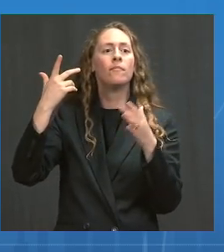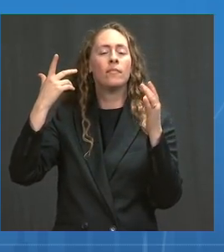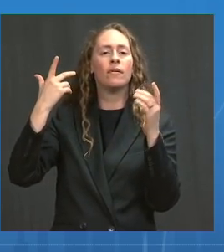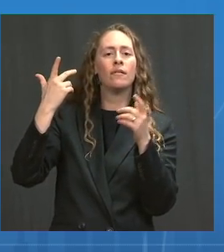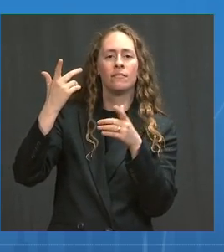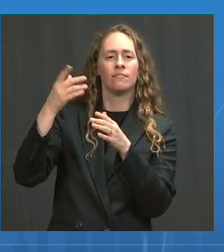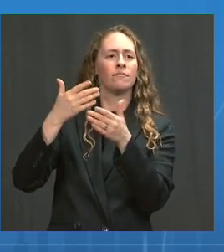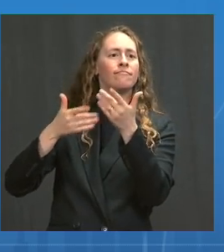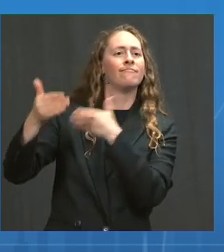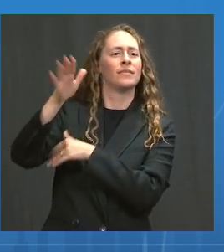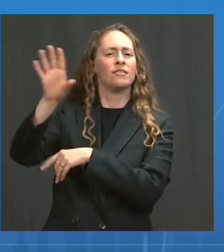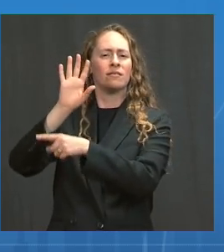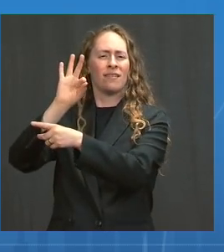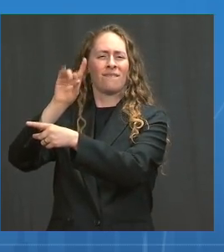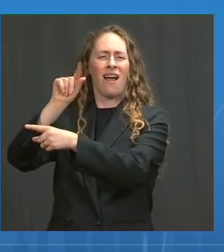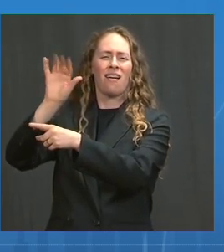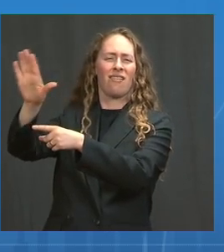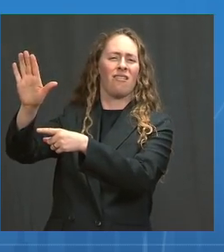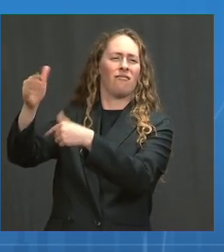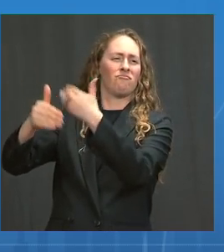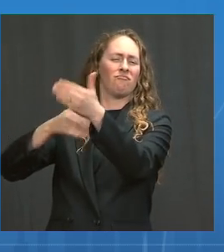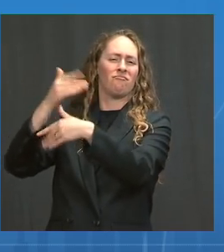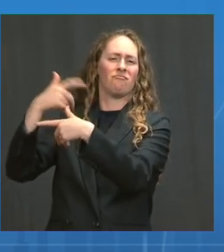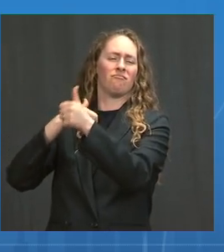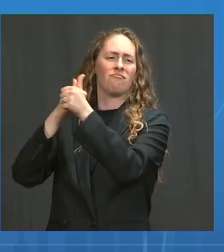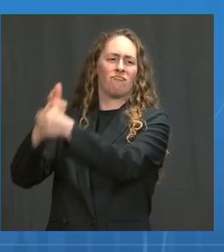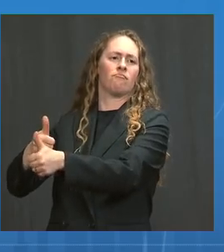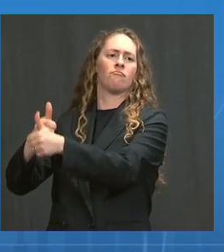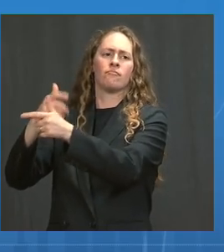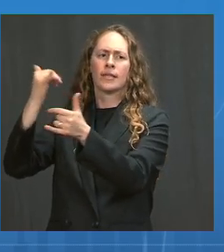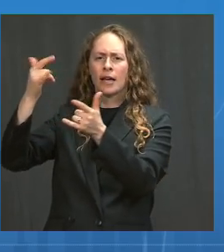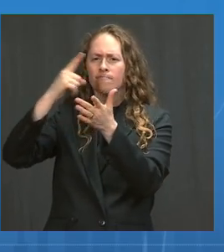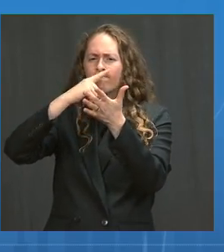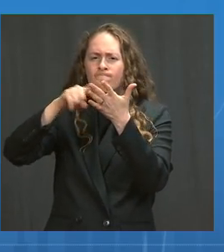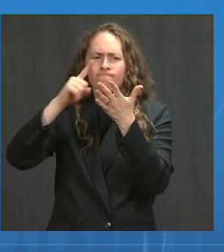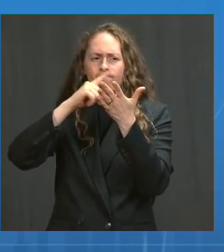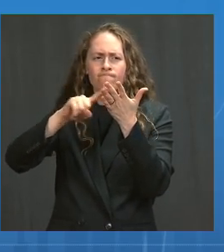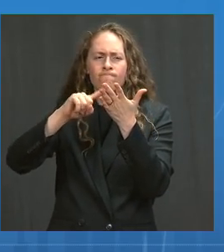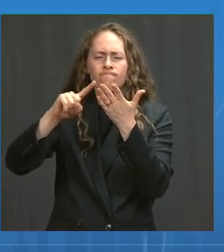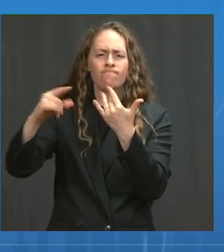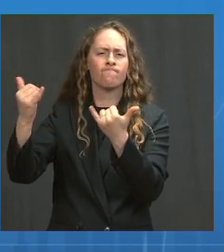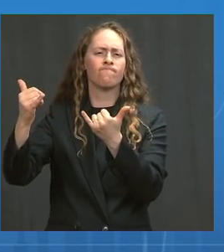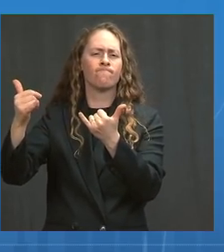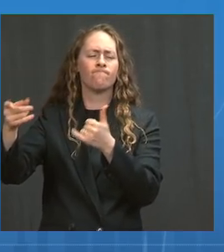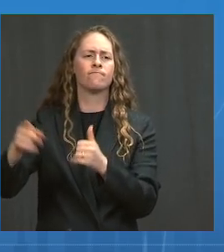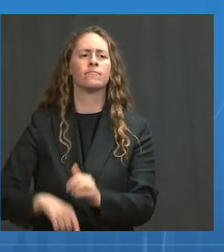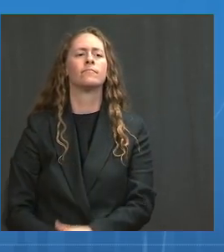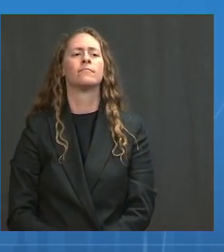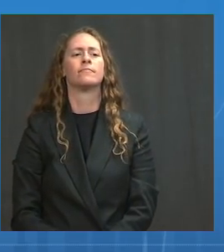to cross all the "T's" and dot all the "i's." But if you look at the history of emergency use authorizations,